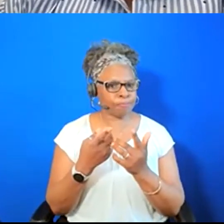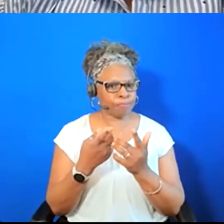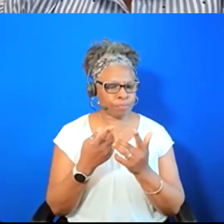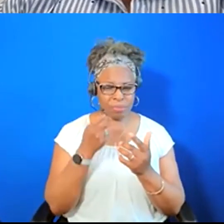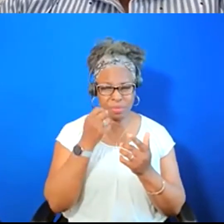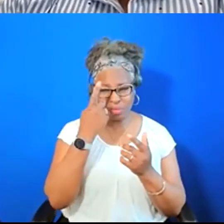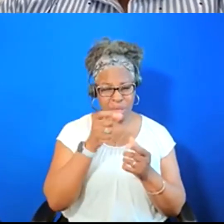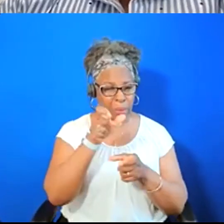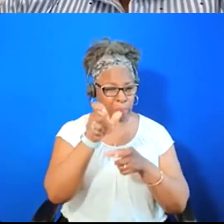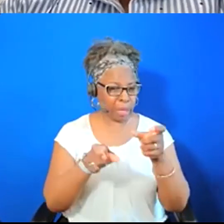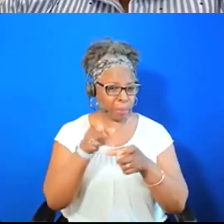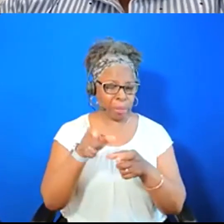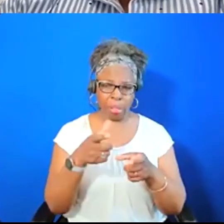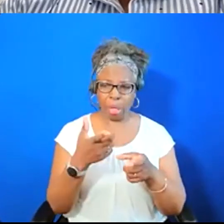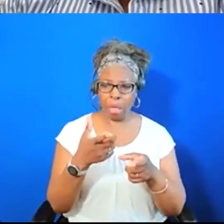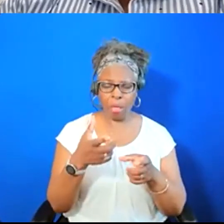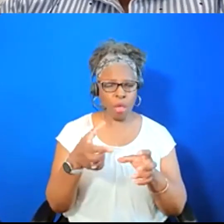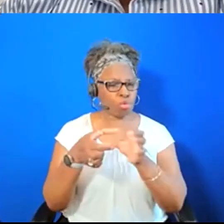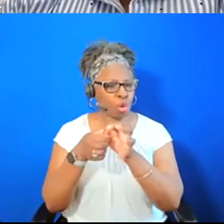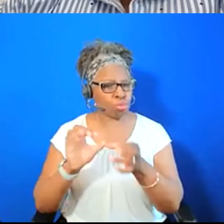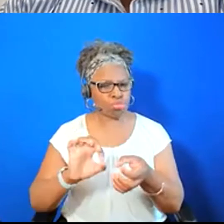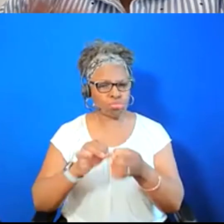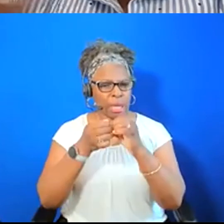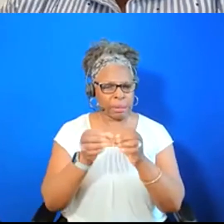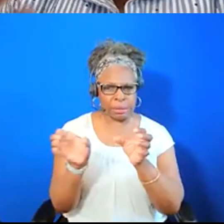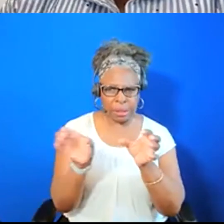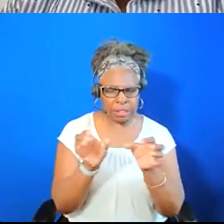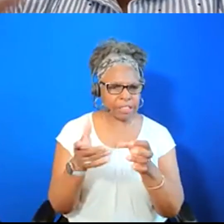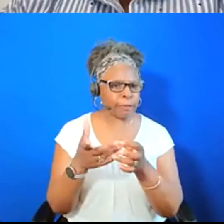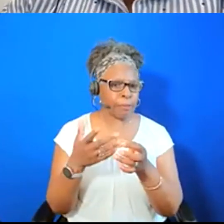and co-creators many years later who had profound experiences.